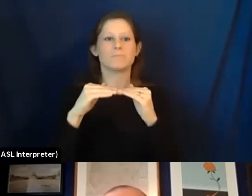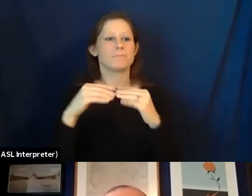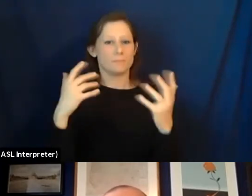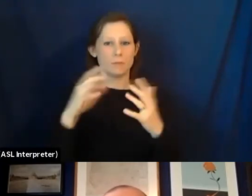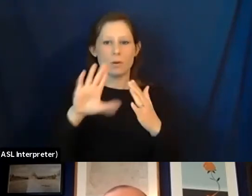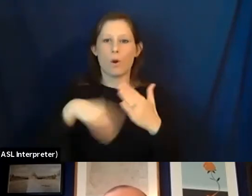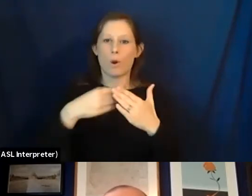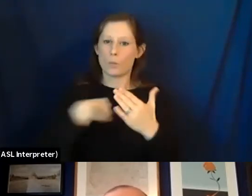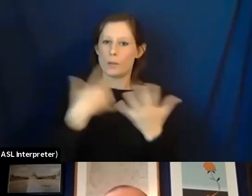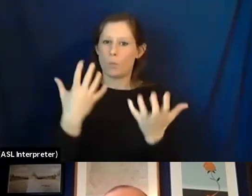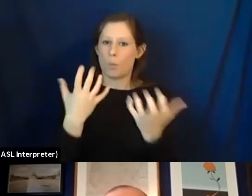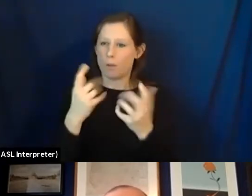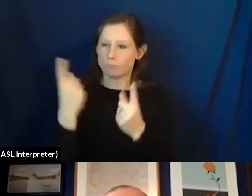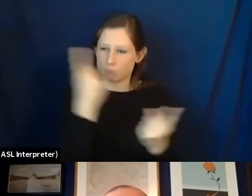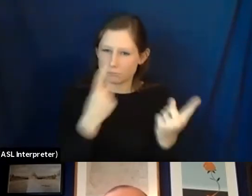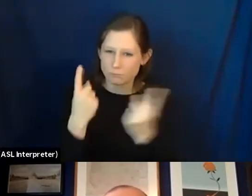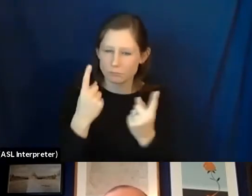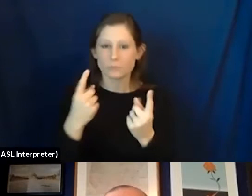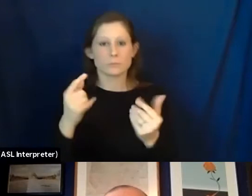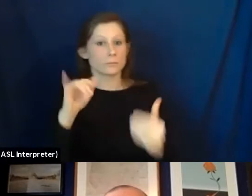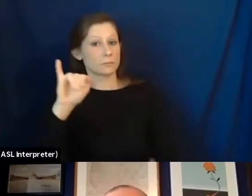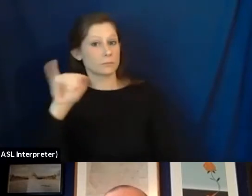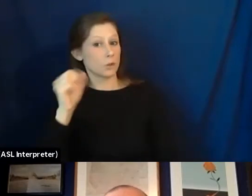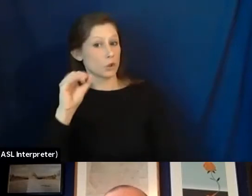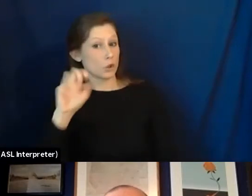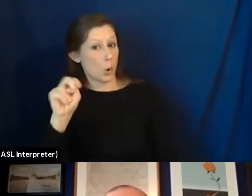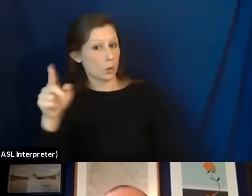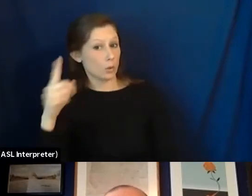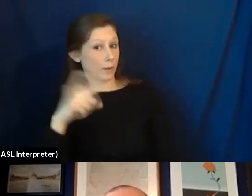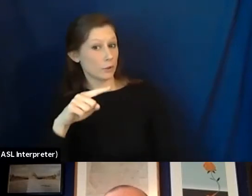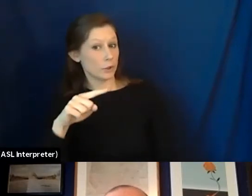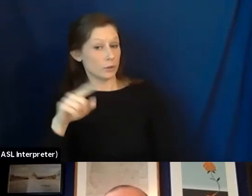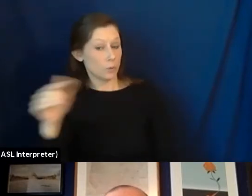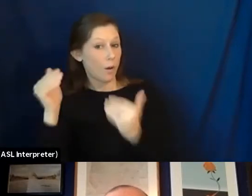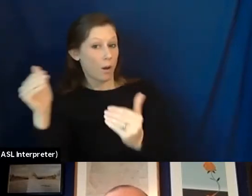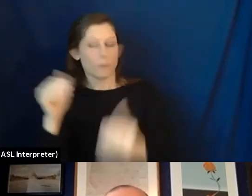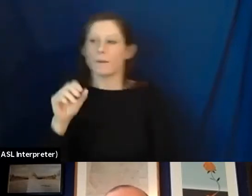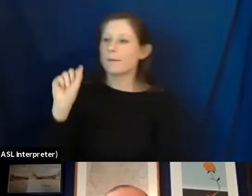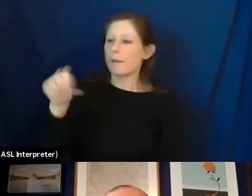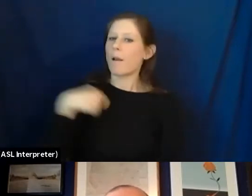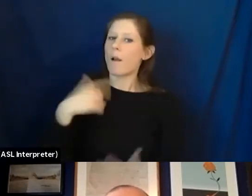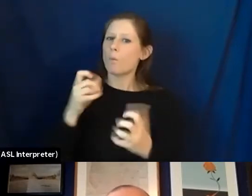here well go ahead john yeah i actually was going to respond to to the the first coin